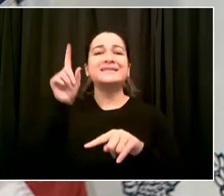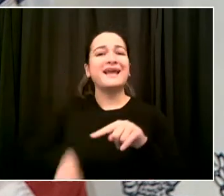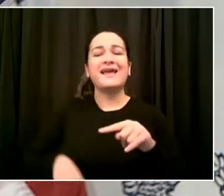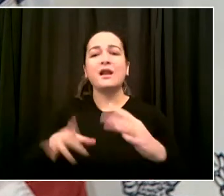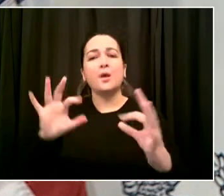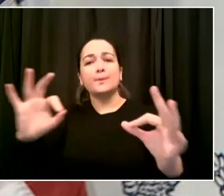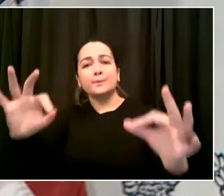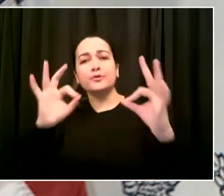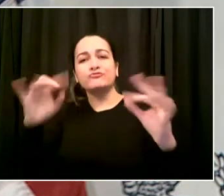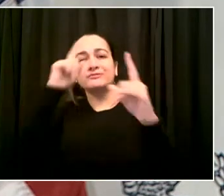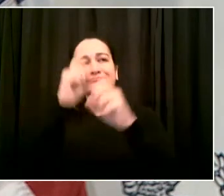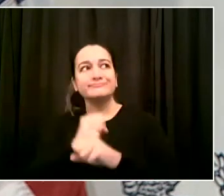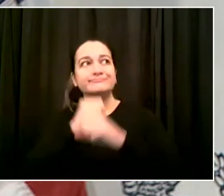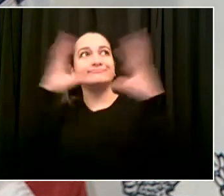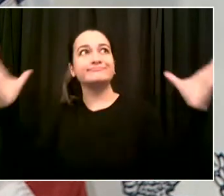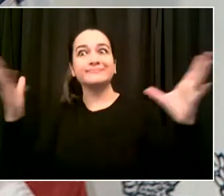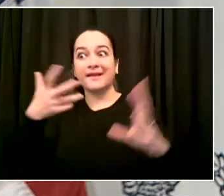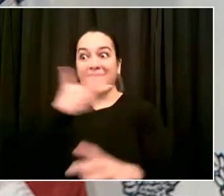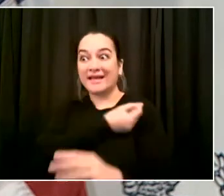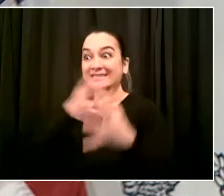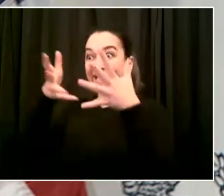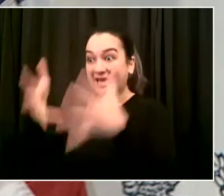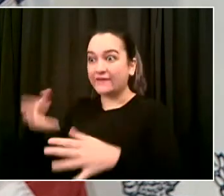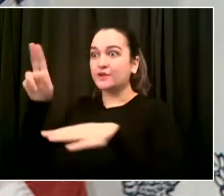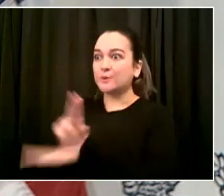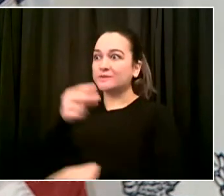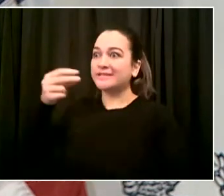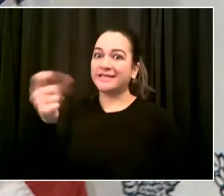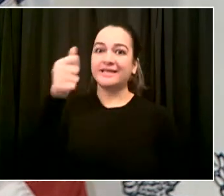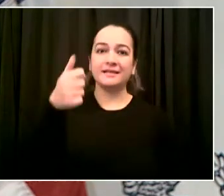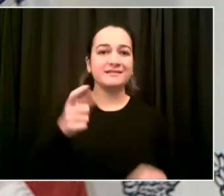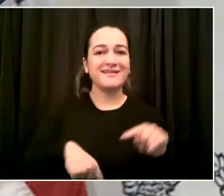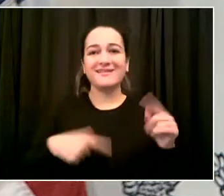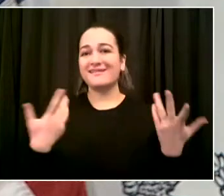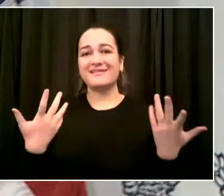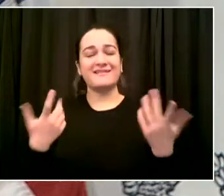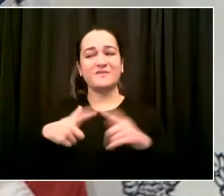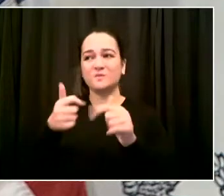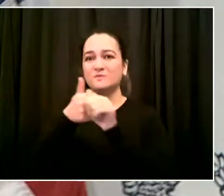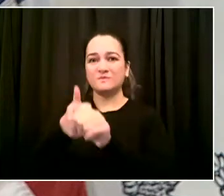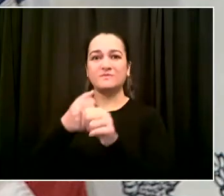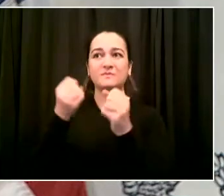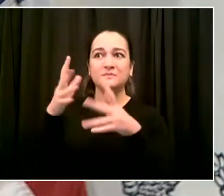ADAMANT ABOUT WANTINNTOG E US EVEVRYE DOSE. I AM SURE SOMETIMES THINGS DON'T WORK AS PLAN N IKNKNW O